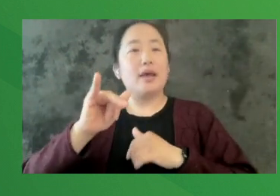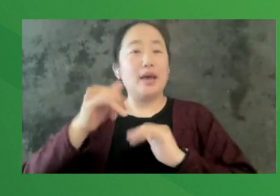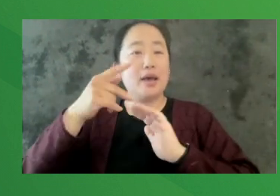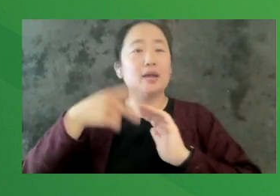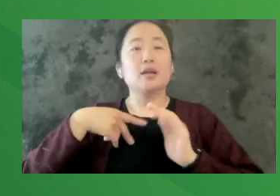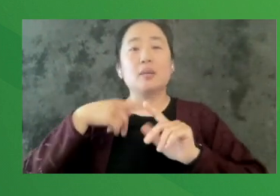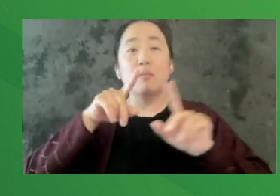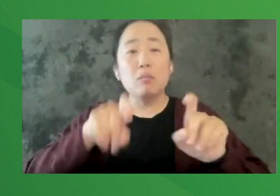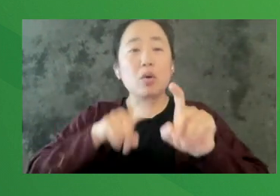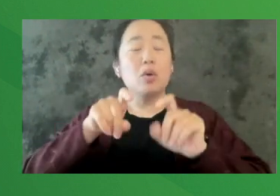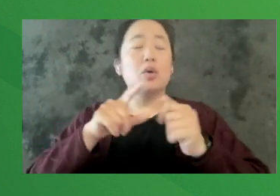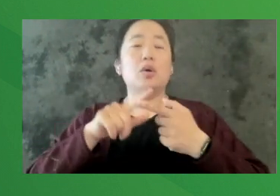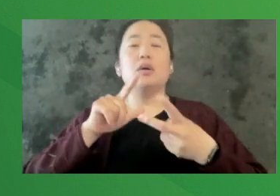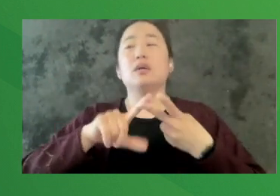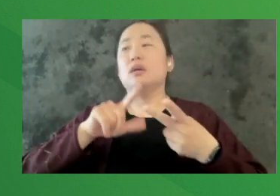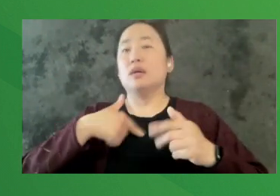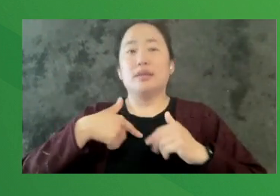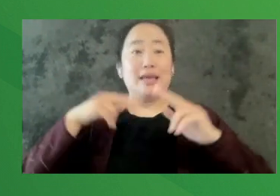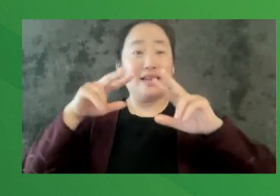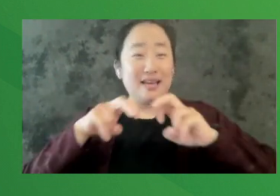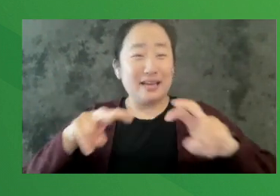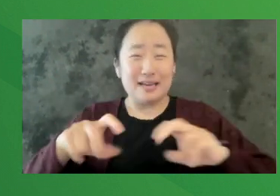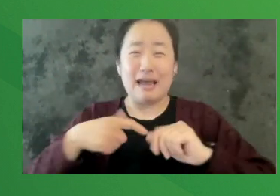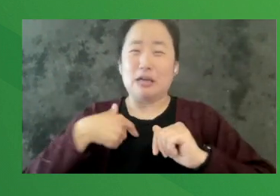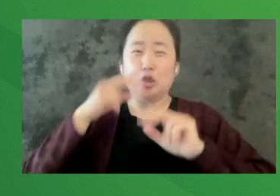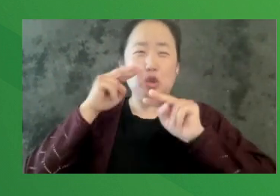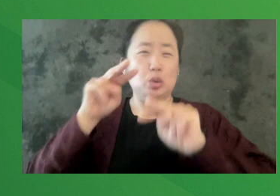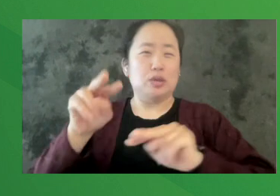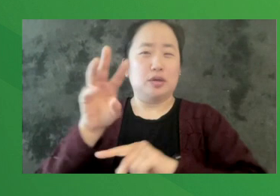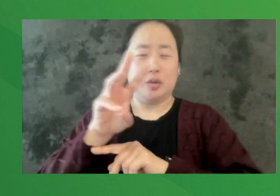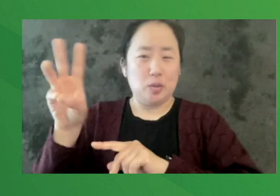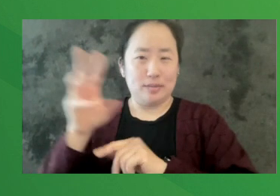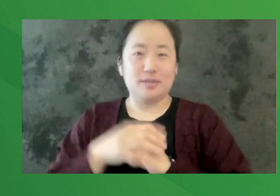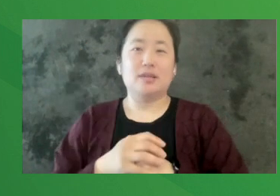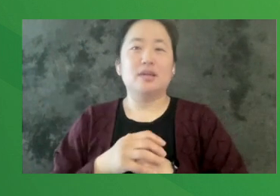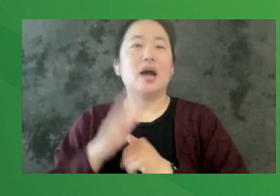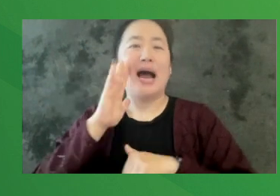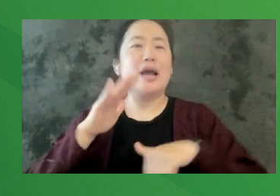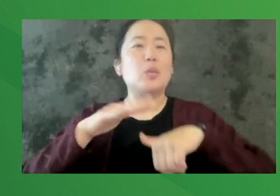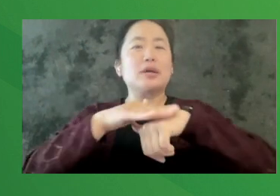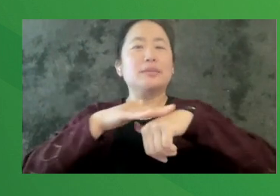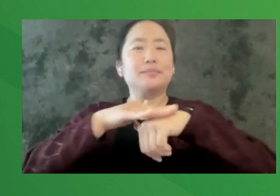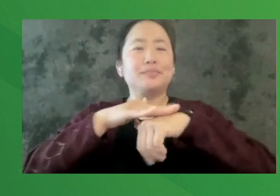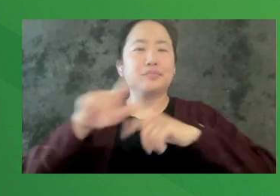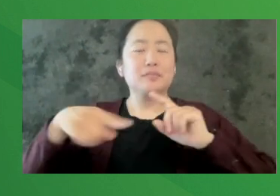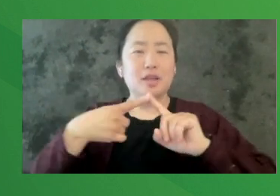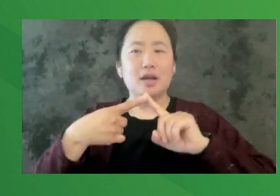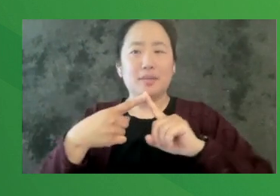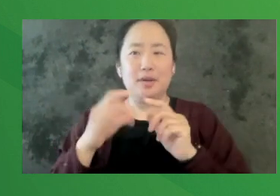I'm just gonna talk about high level, the state of climate change education. And we did a survey